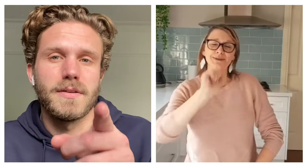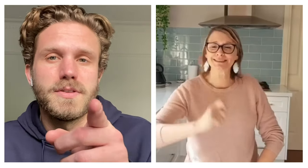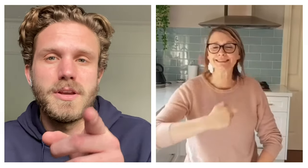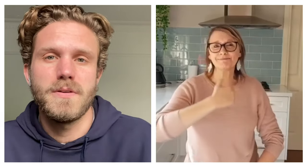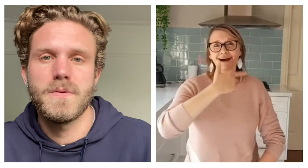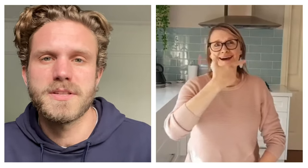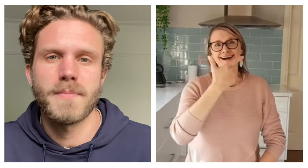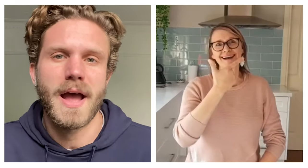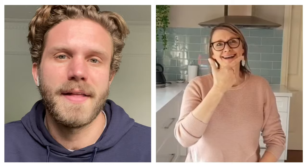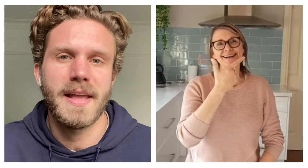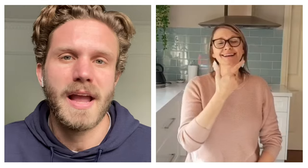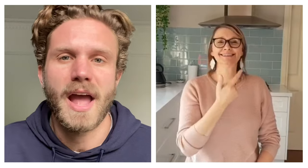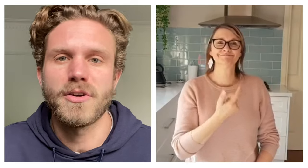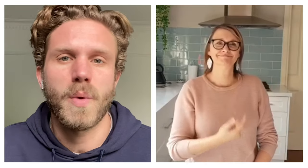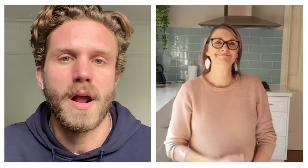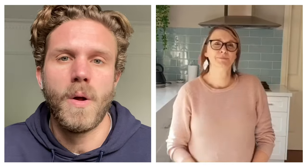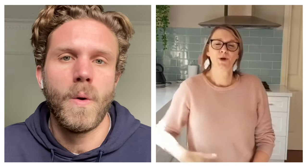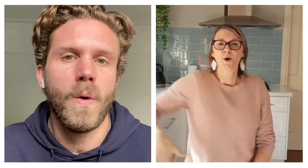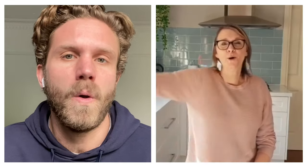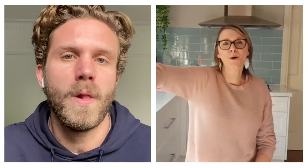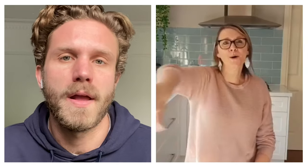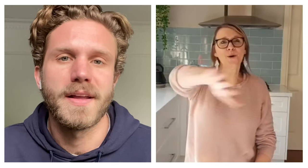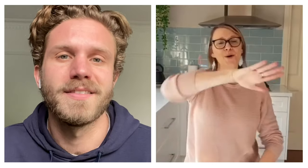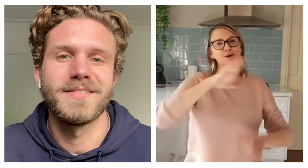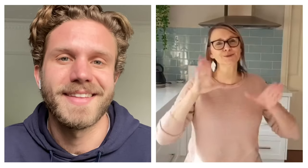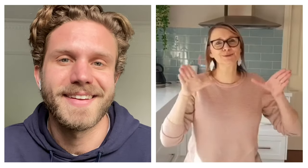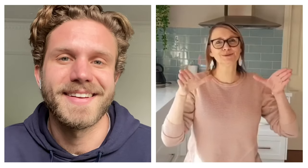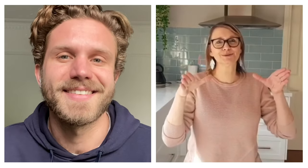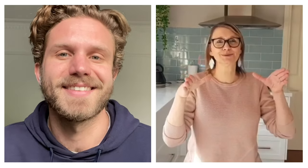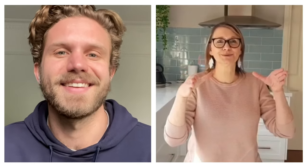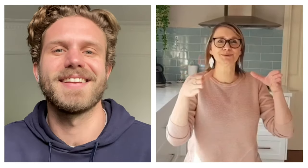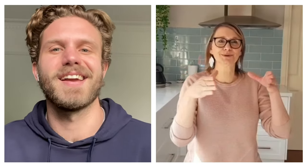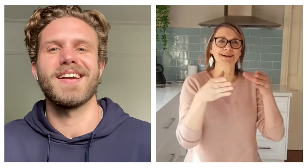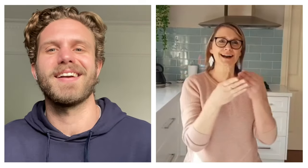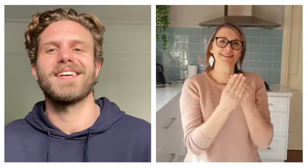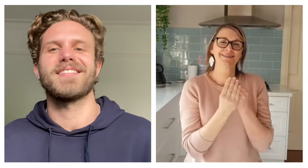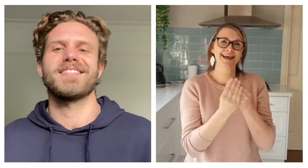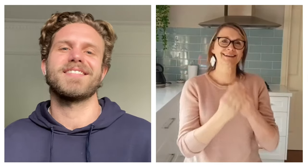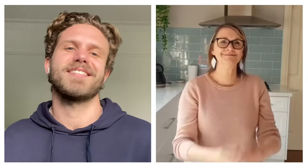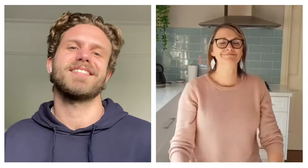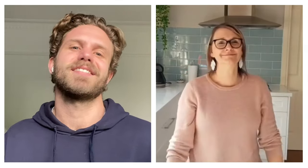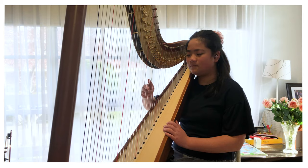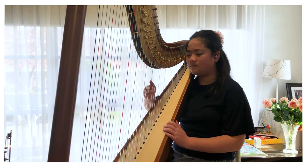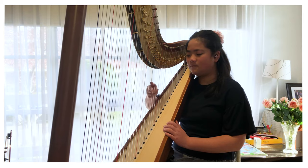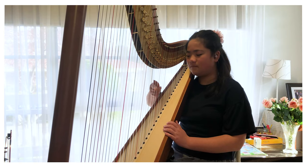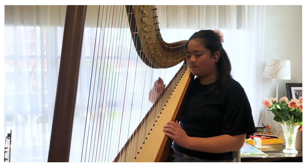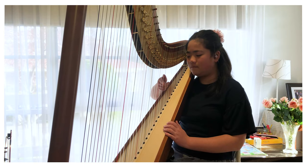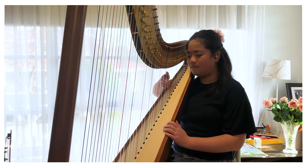cos you were smiling and we're all in this together.